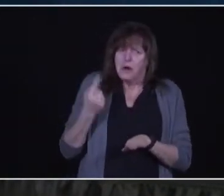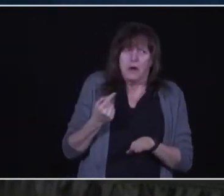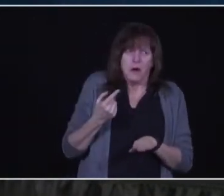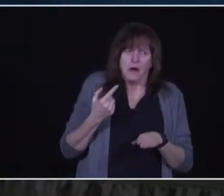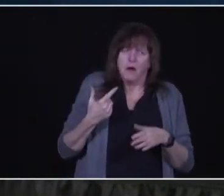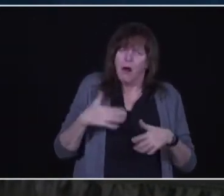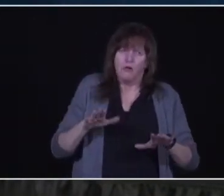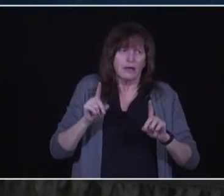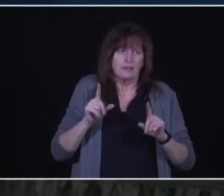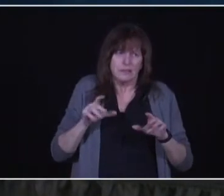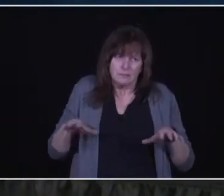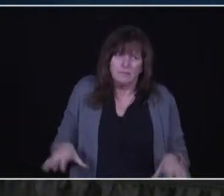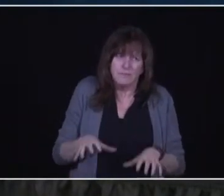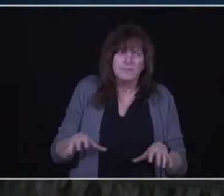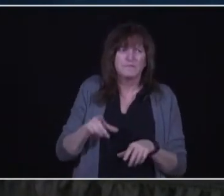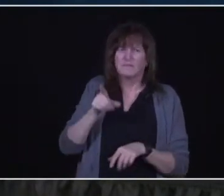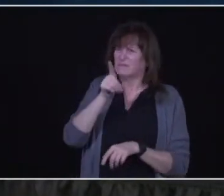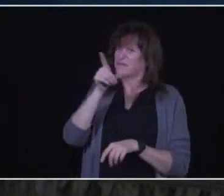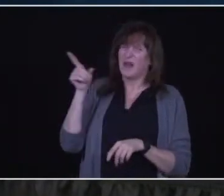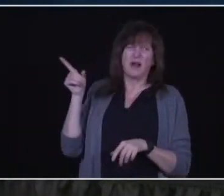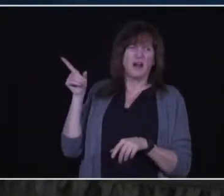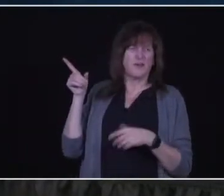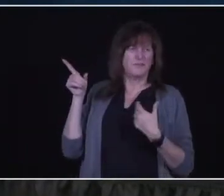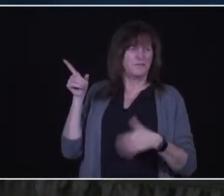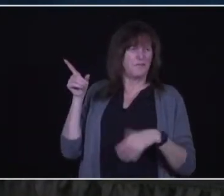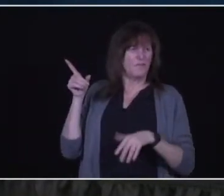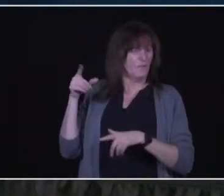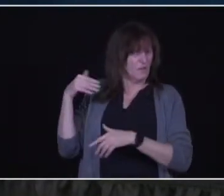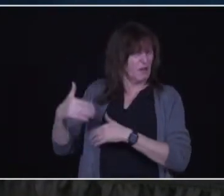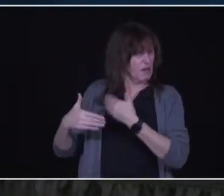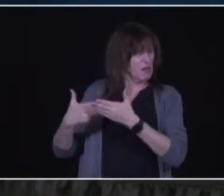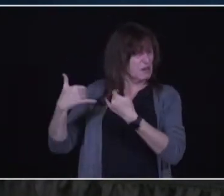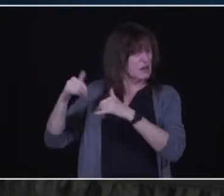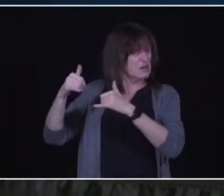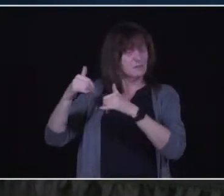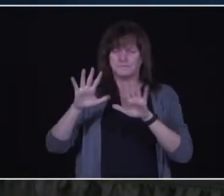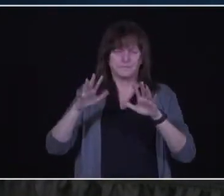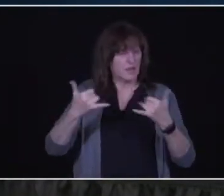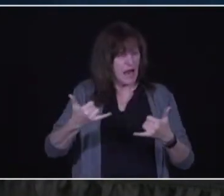networks that perpetrate human trafficking crimes across Ontario. For instance, we have ramped up